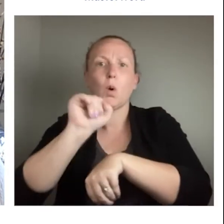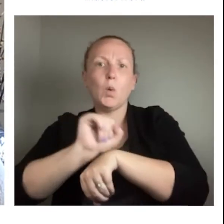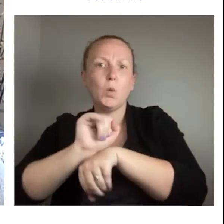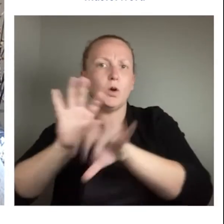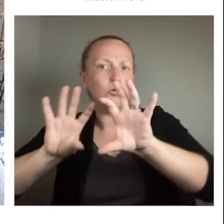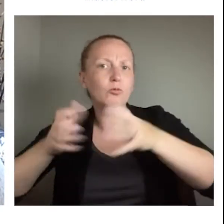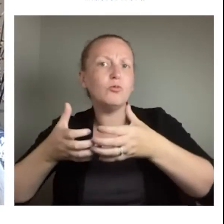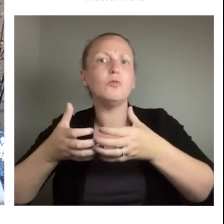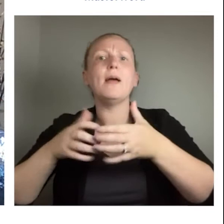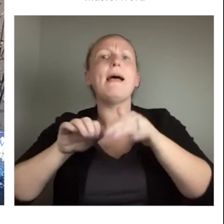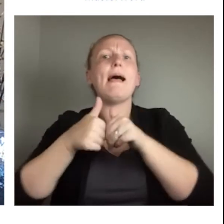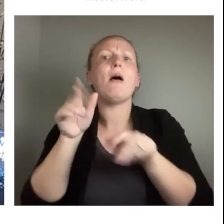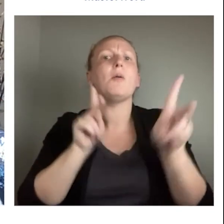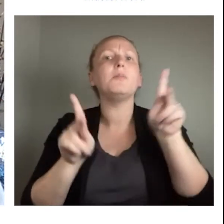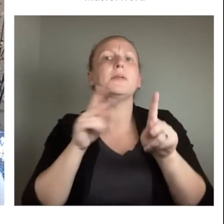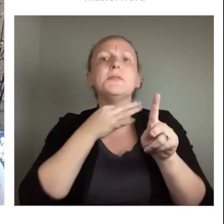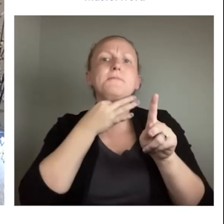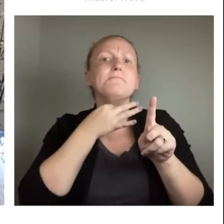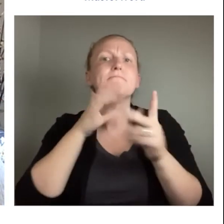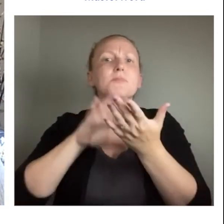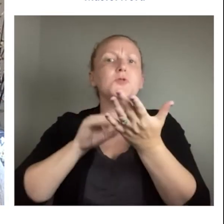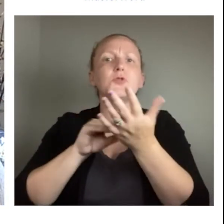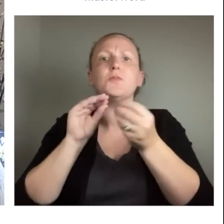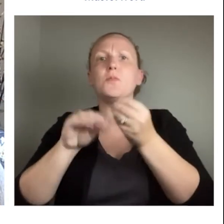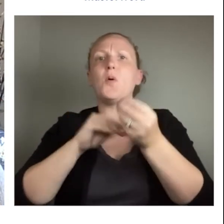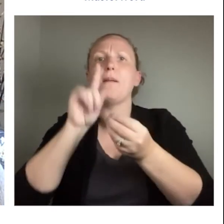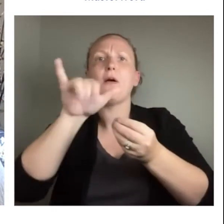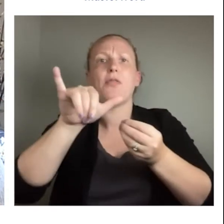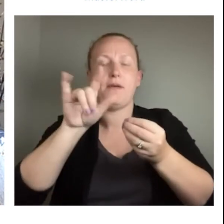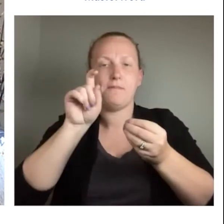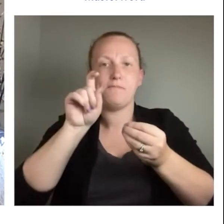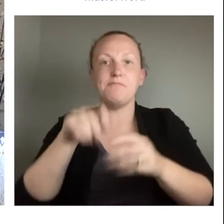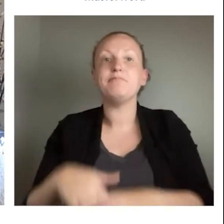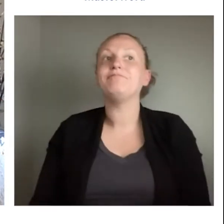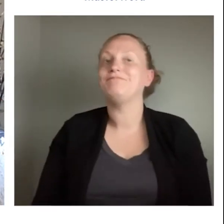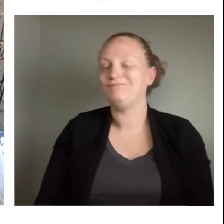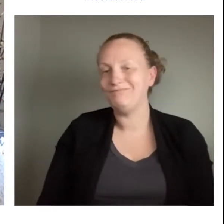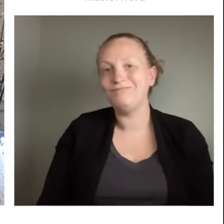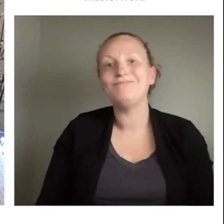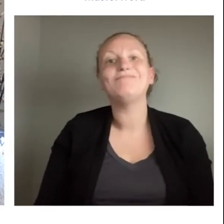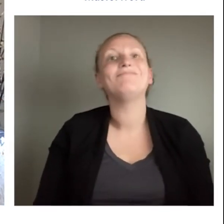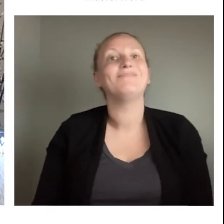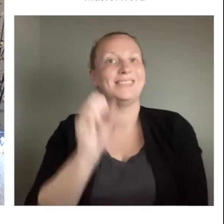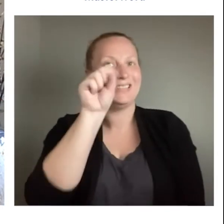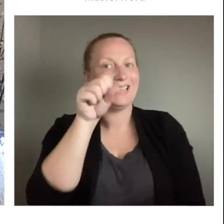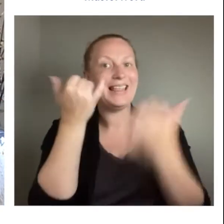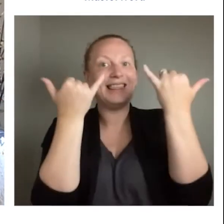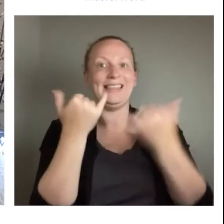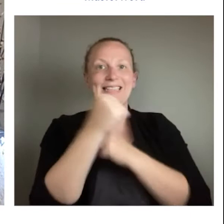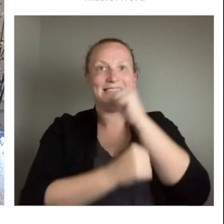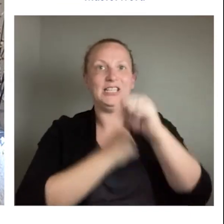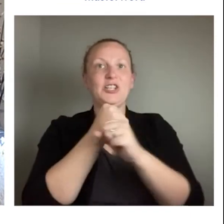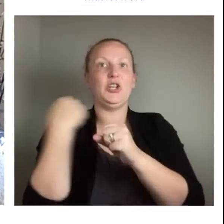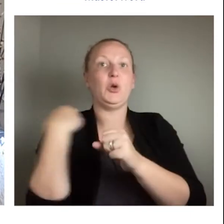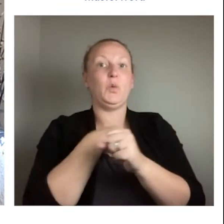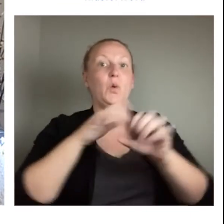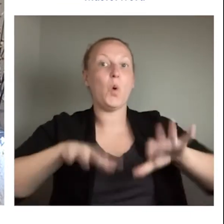find out more about it? Yes, so this year we're going to be hosting the fourth Annual Interpreters and Translators Conference for